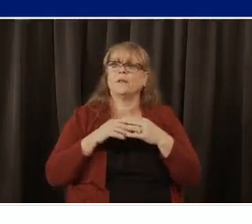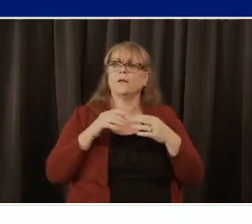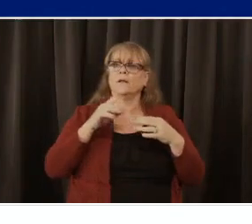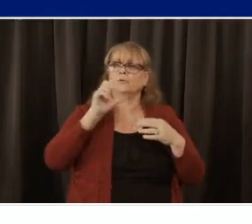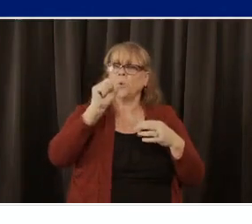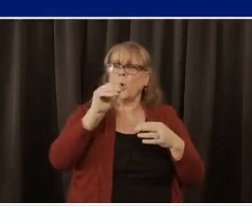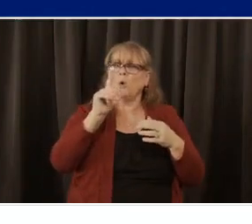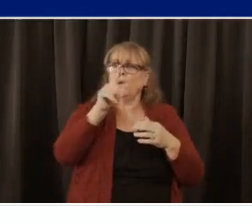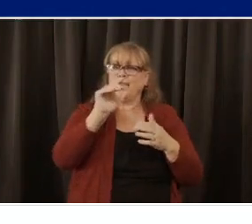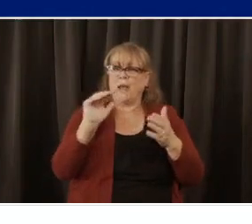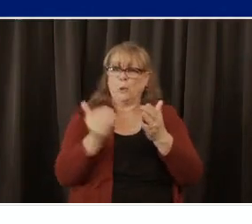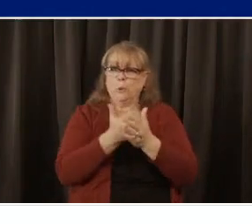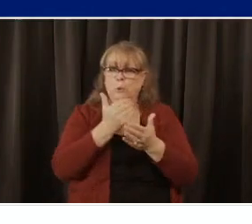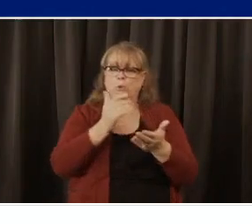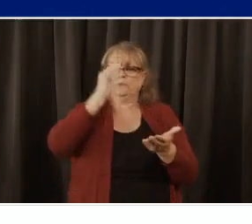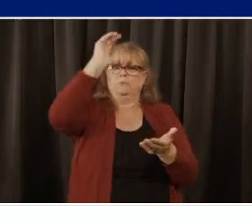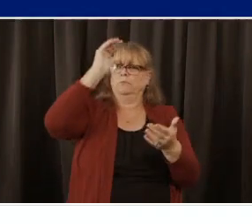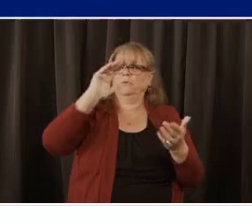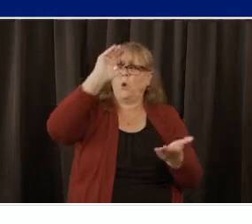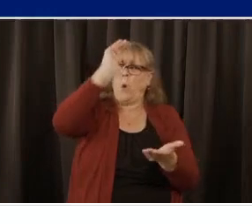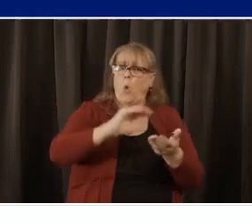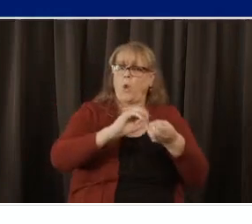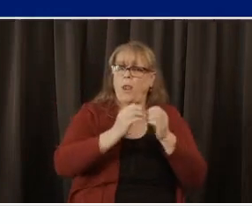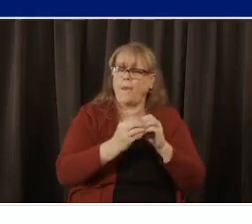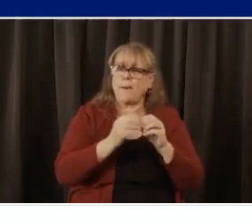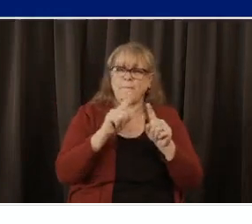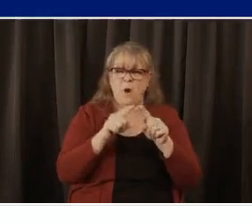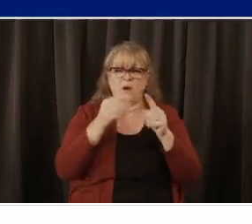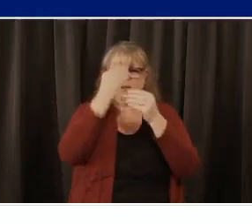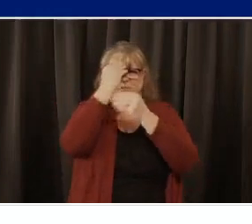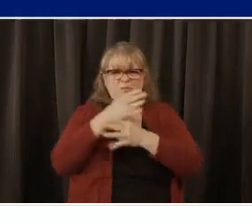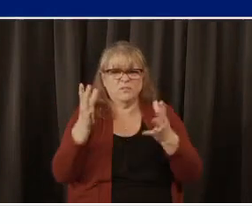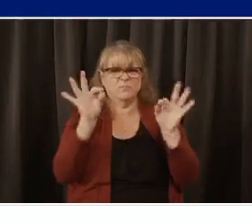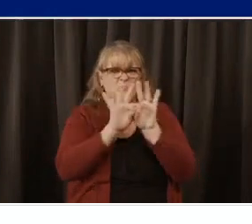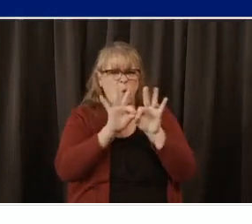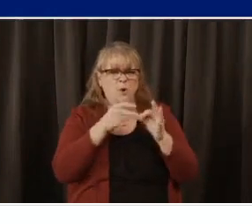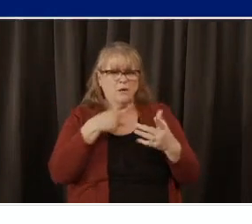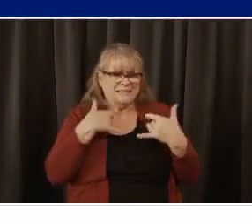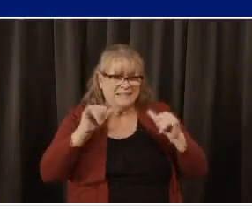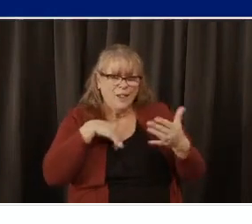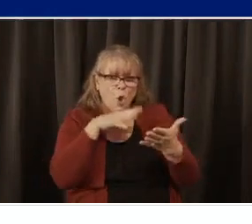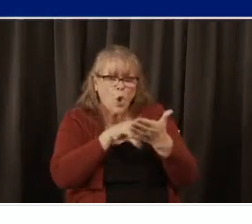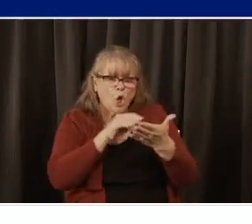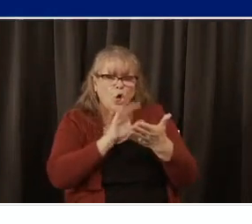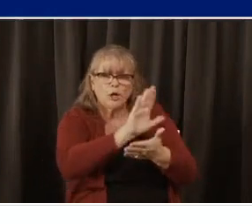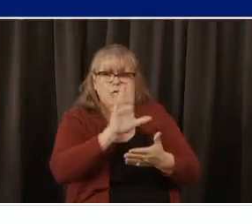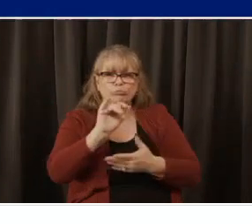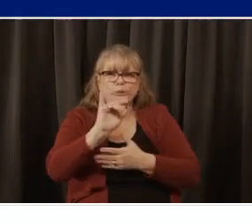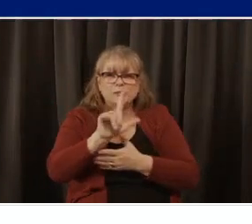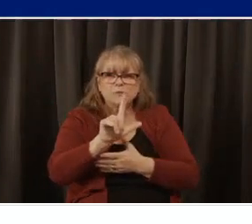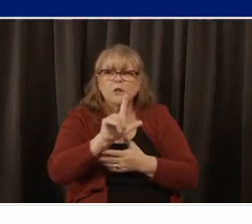UK variant and some mutations in common with the South African or B 1351 variant, and for what